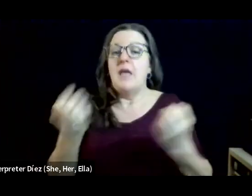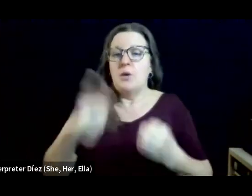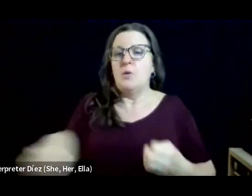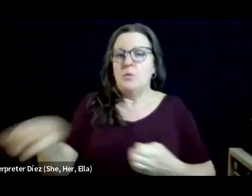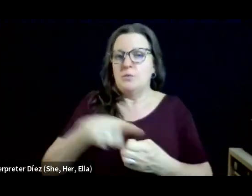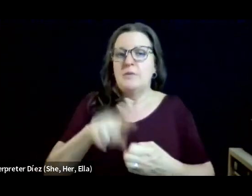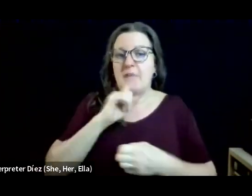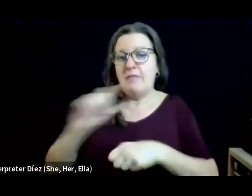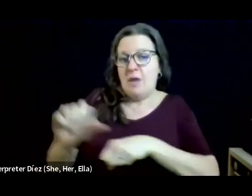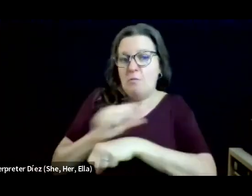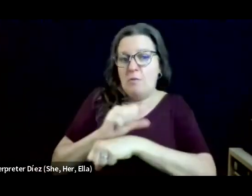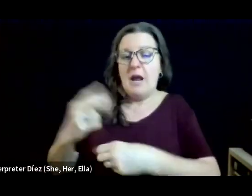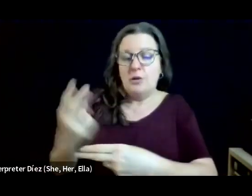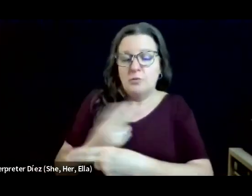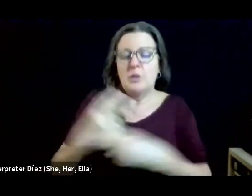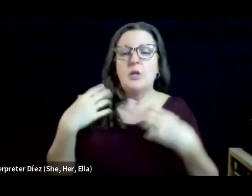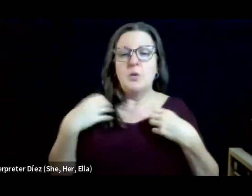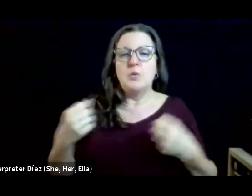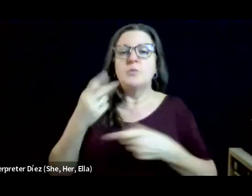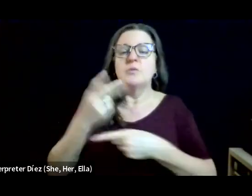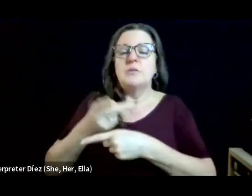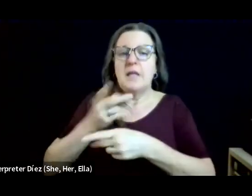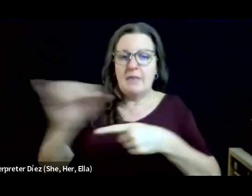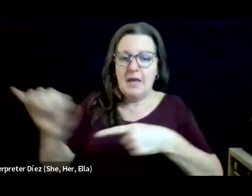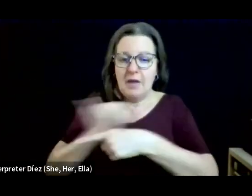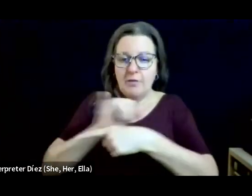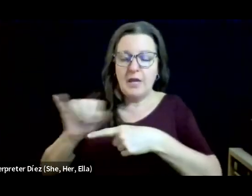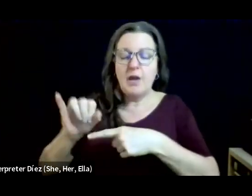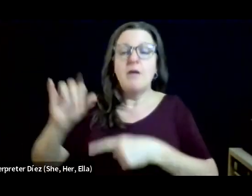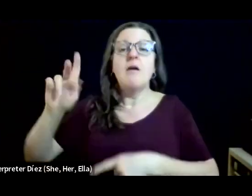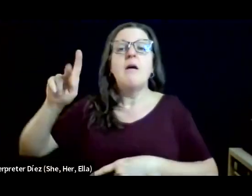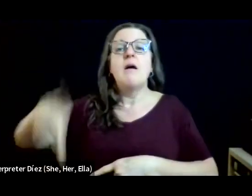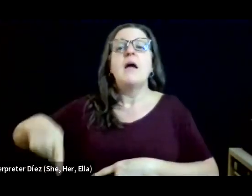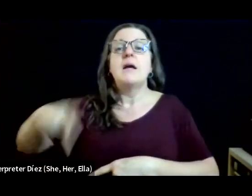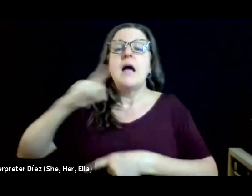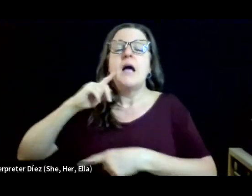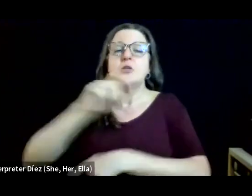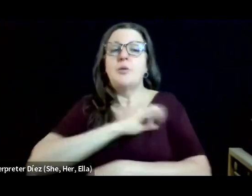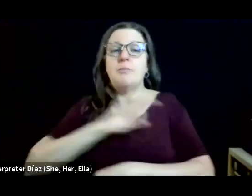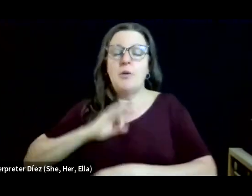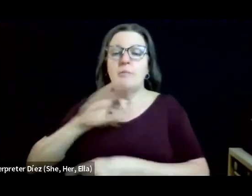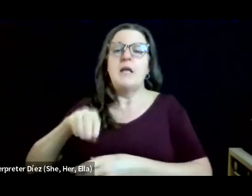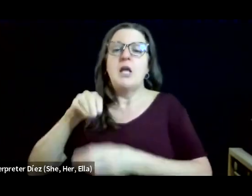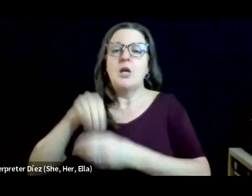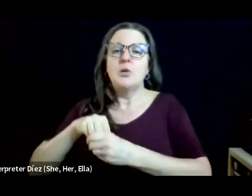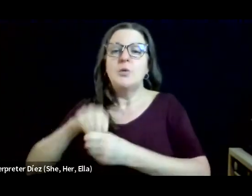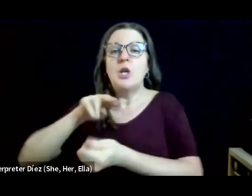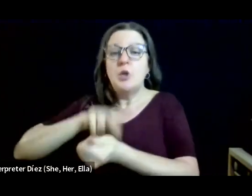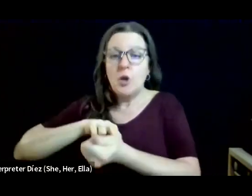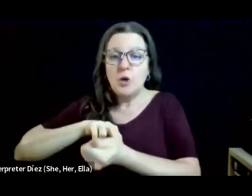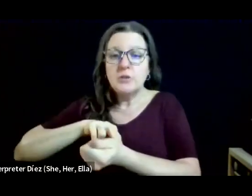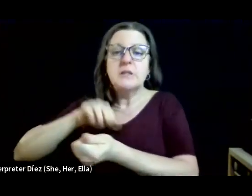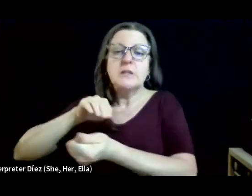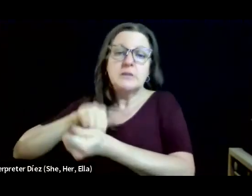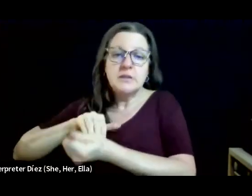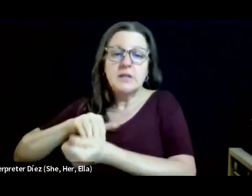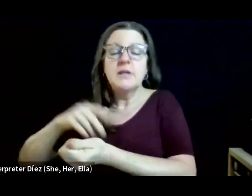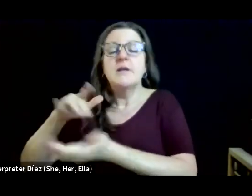The Kaiser Permanente staff included nurses, pharmacists, radiology technicians, physical therapists, case managers,